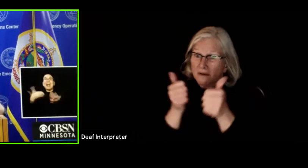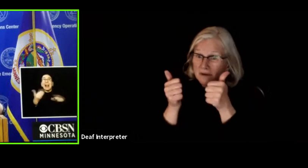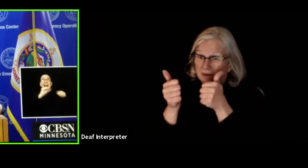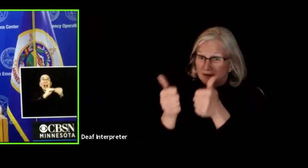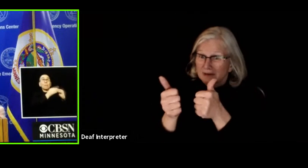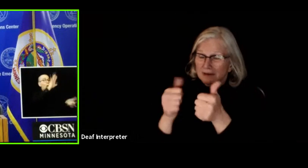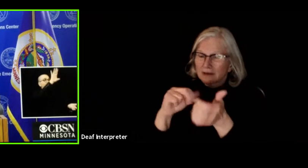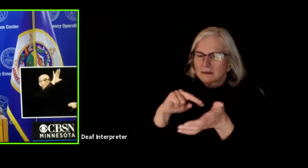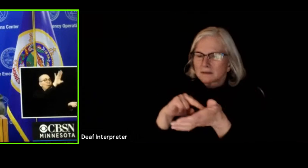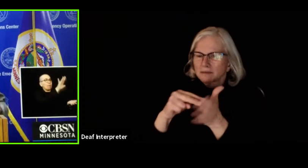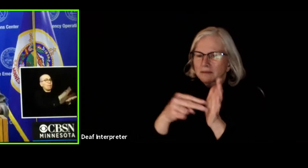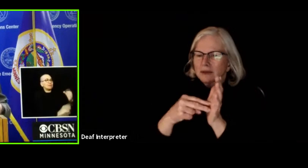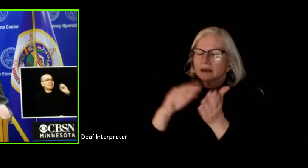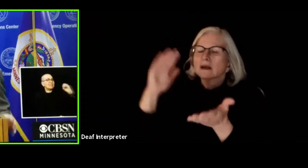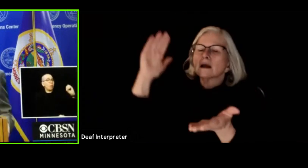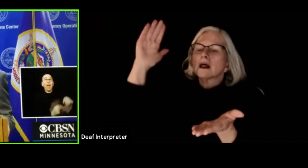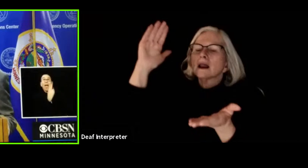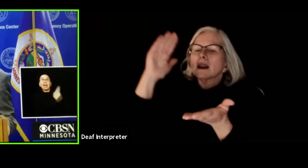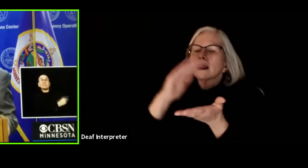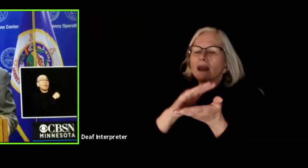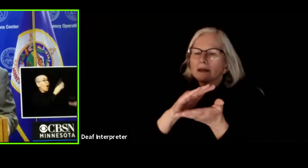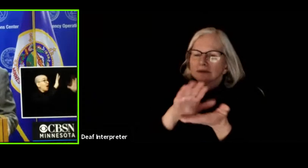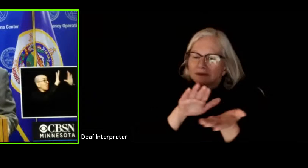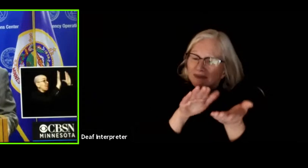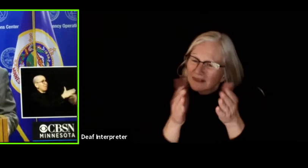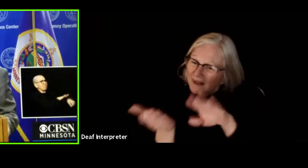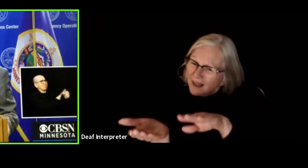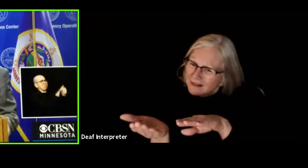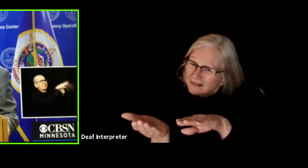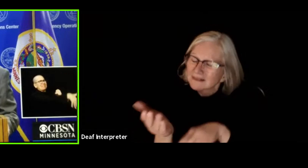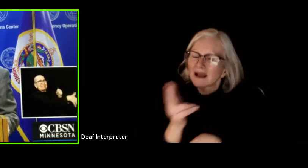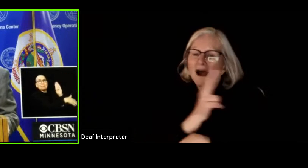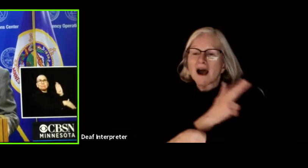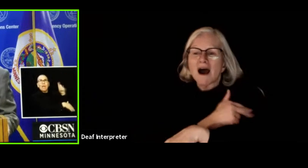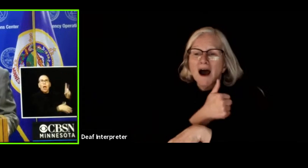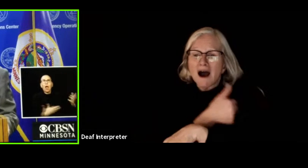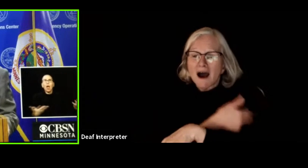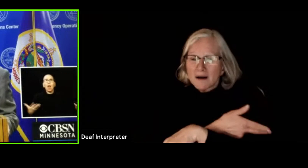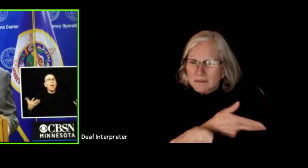QUICKLY AND THE WAY WE HELP THEM IS BY CONTINUING TO FOLLOW THESE GUIDANCE.